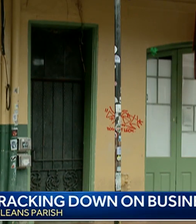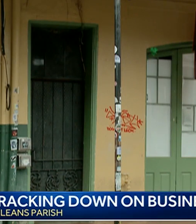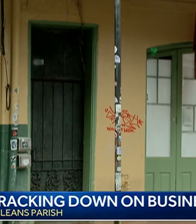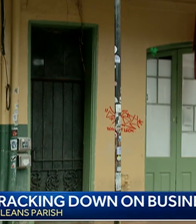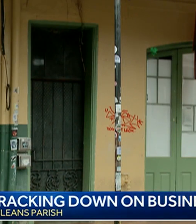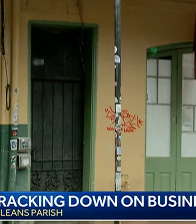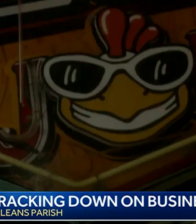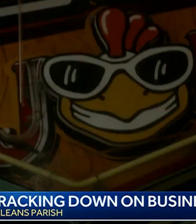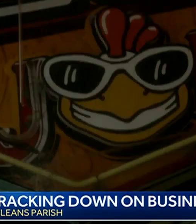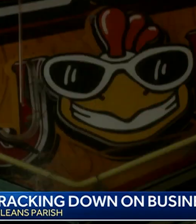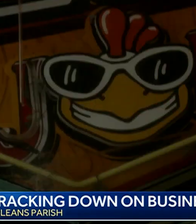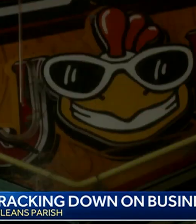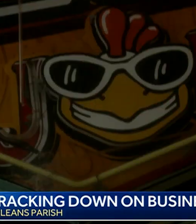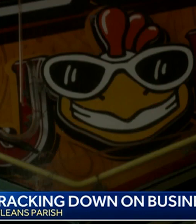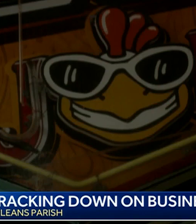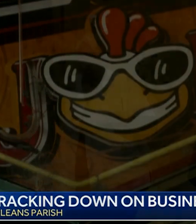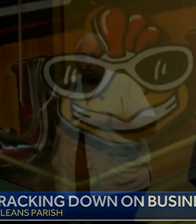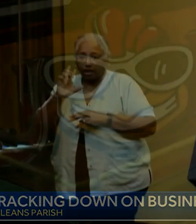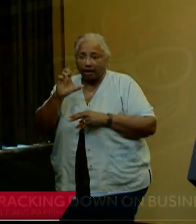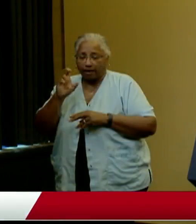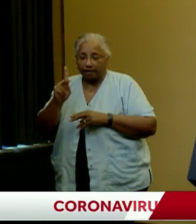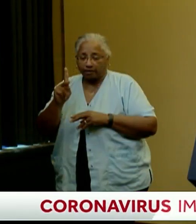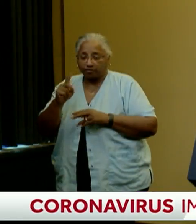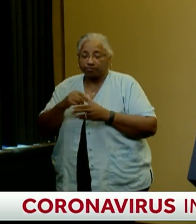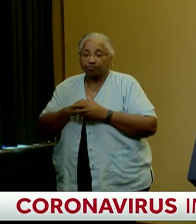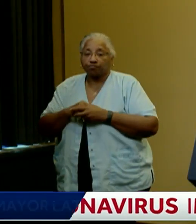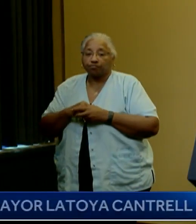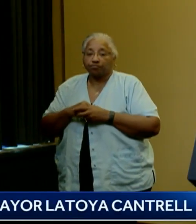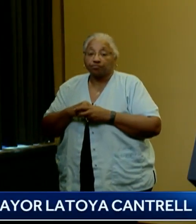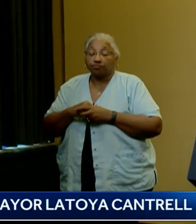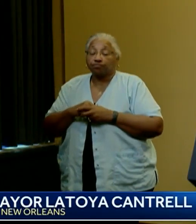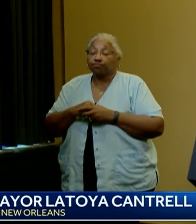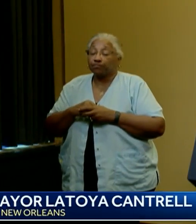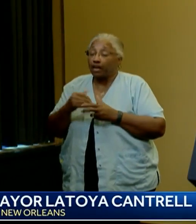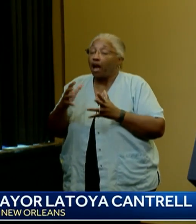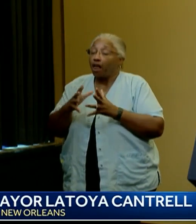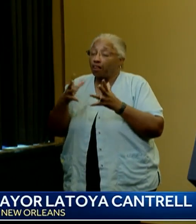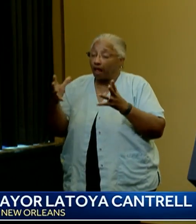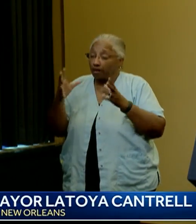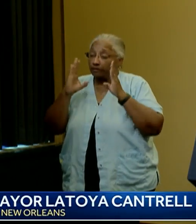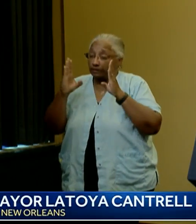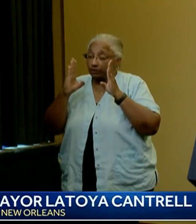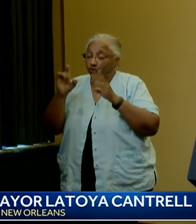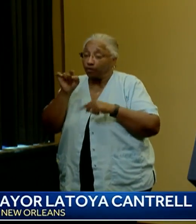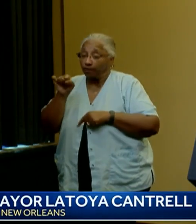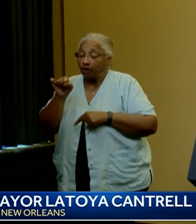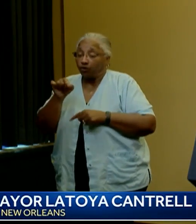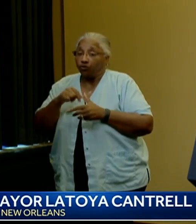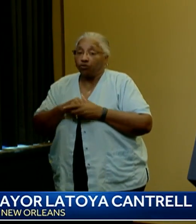HERE’S WHAT SHE SAID ABOUT WHAT LED UP TO THE CLOSURE OF WILLIE’S CHICKEN SHACK LOCATIONS.